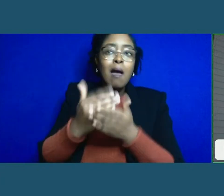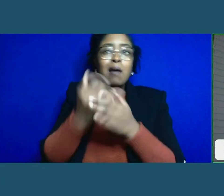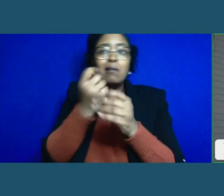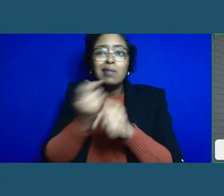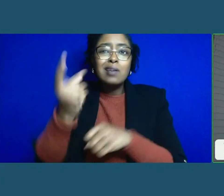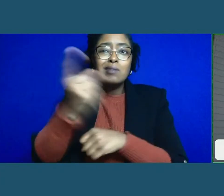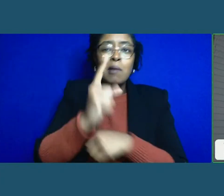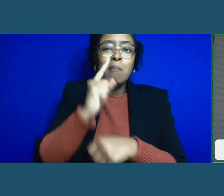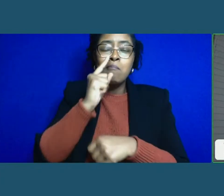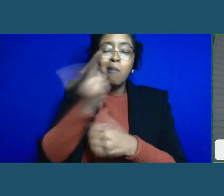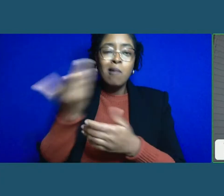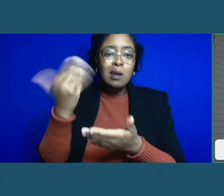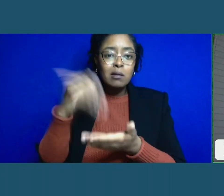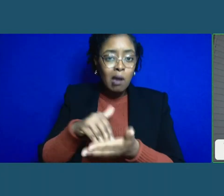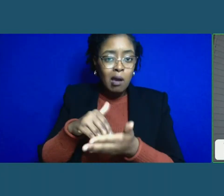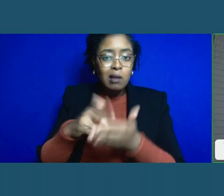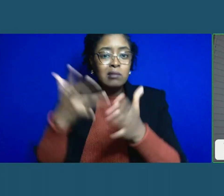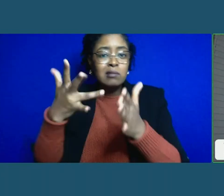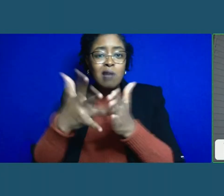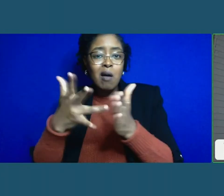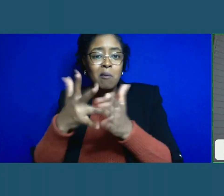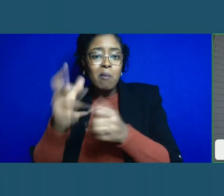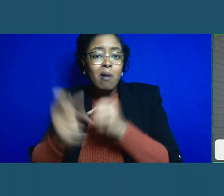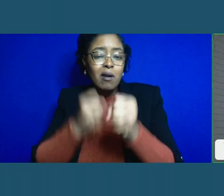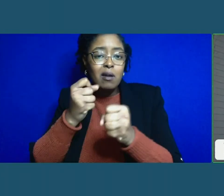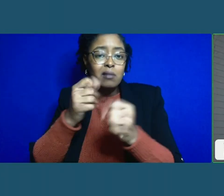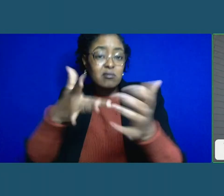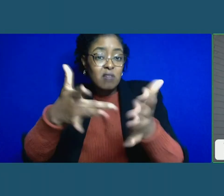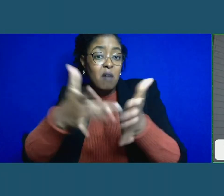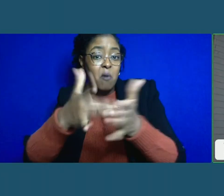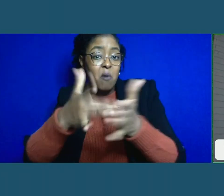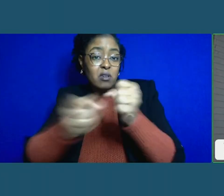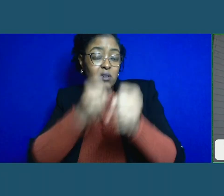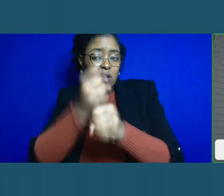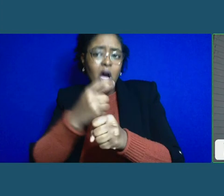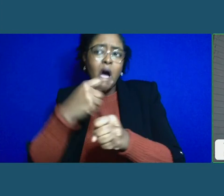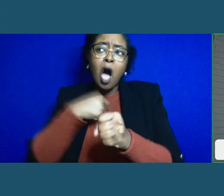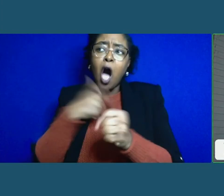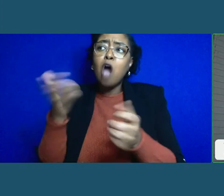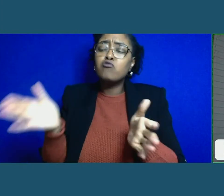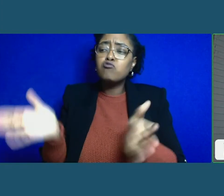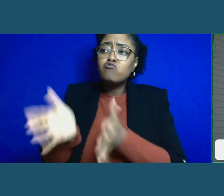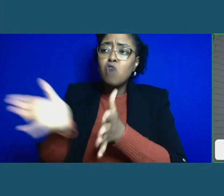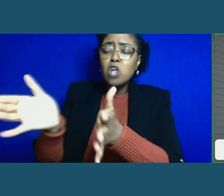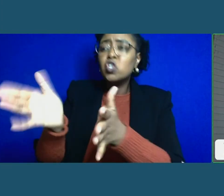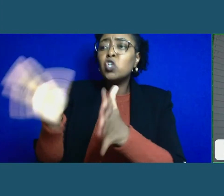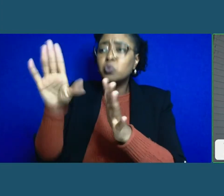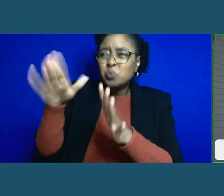concned that he was going to be bored again moving into his